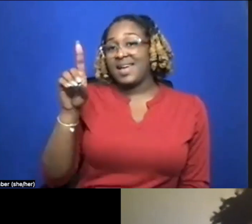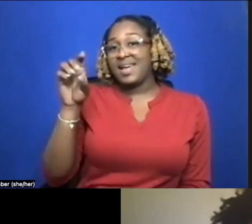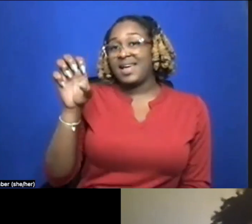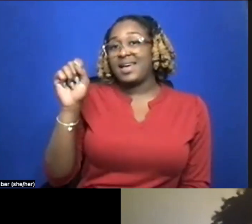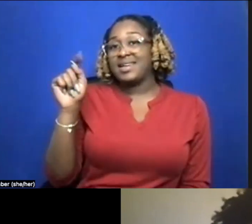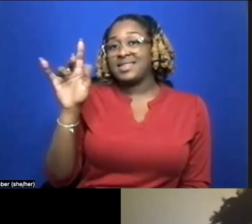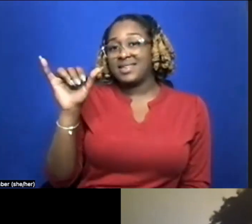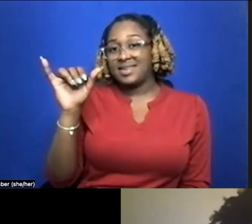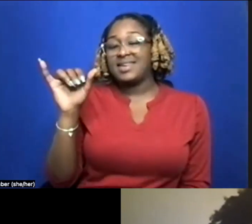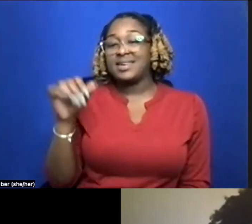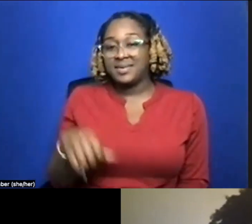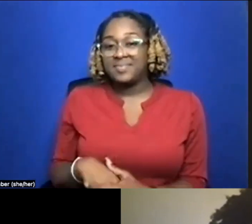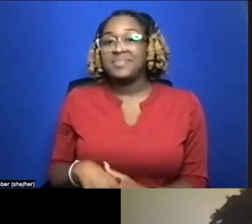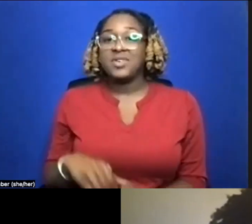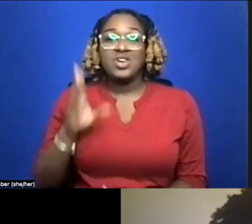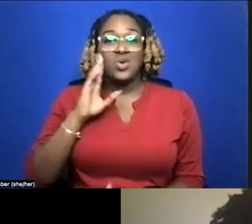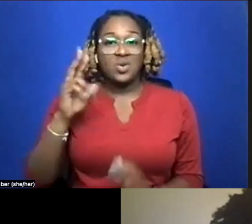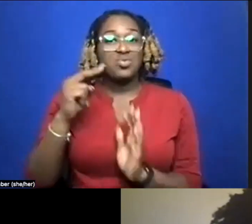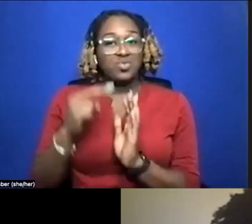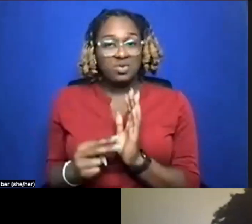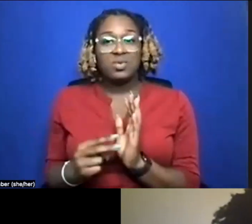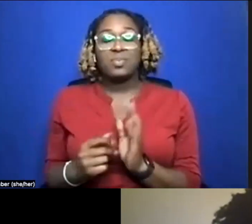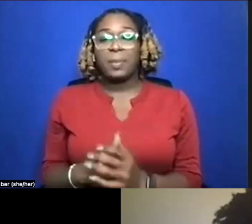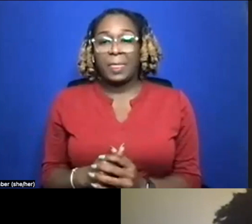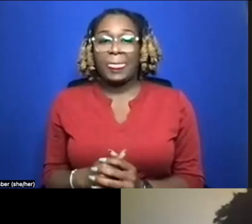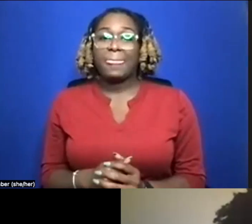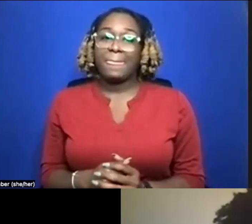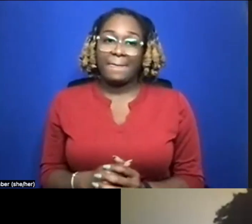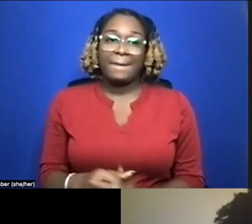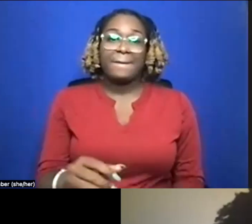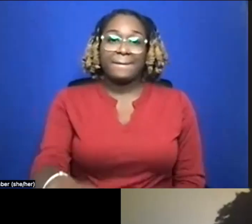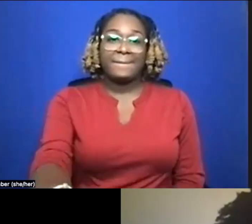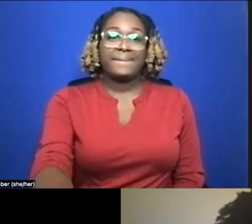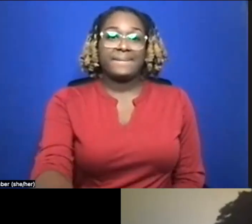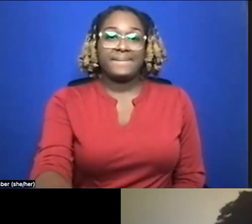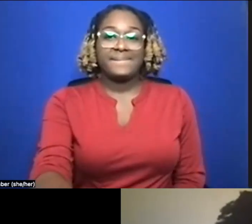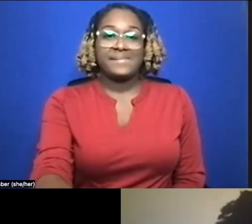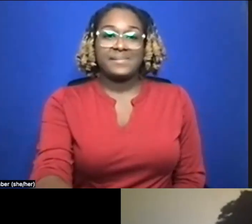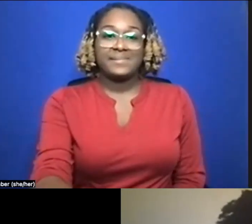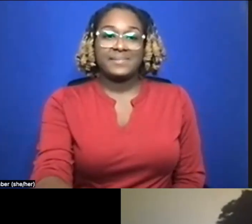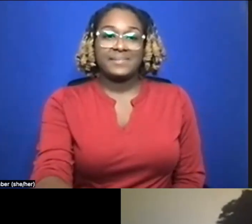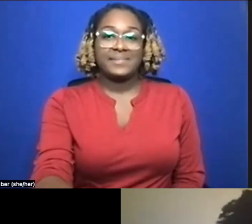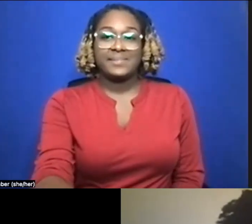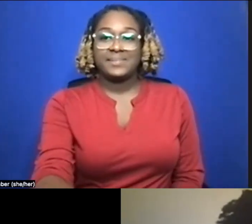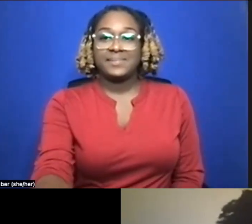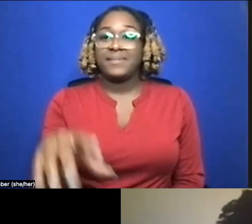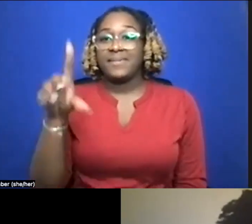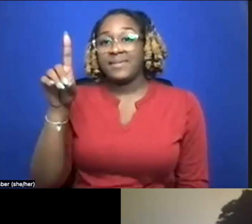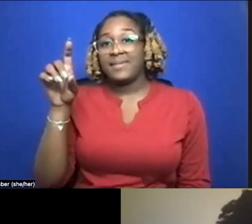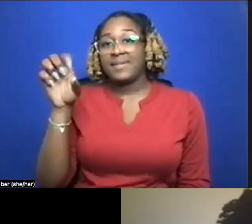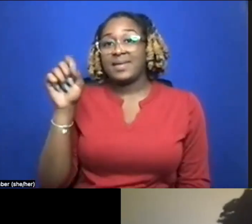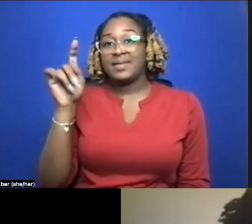just going to read their bio. Destiny Hemphill (she/they) is a chronically ill poet and ritual